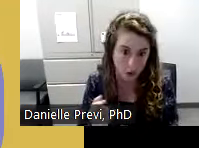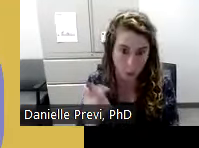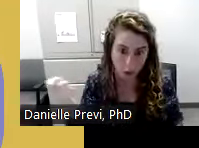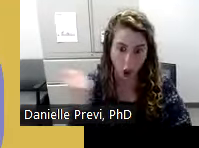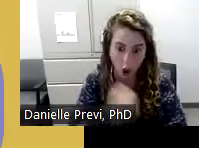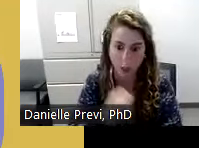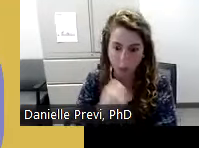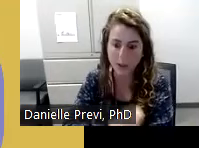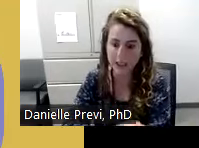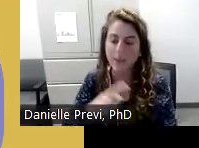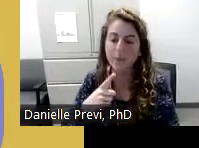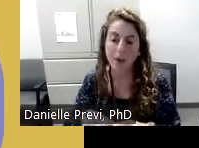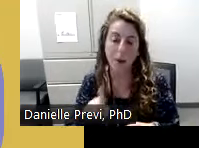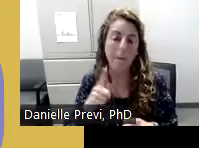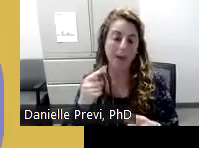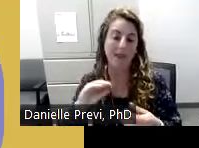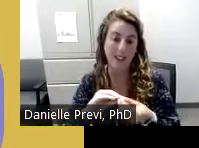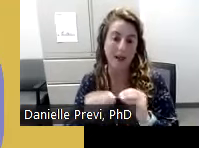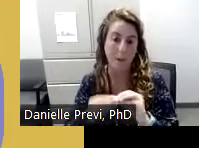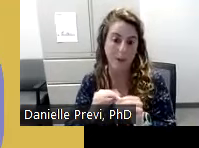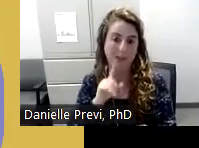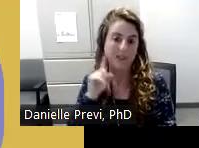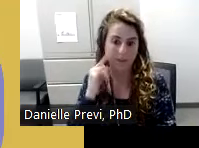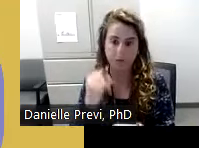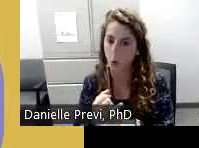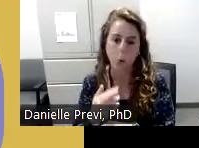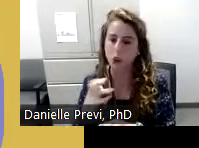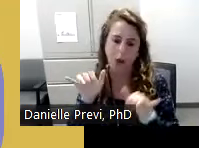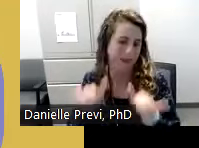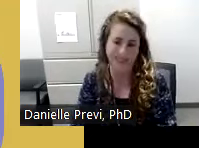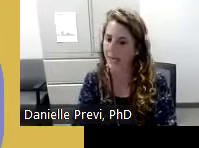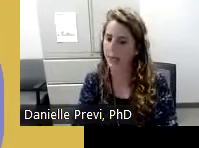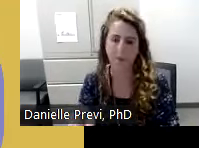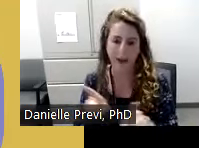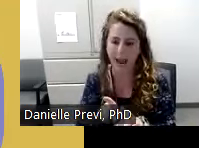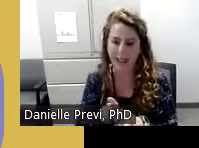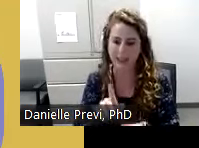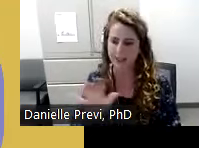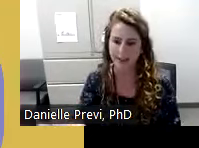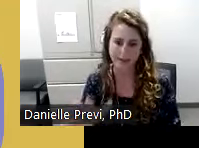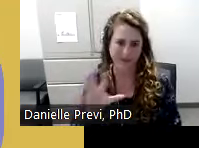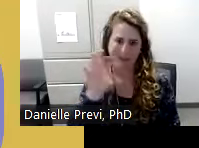heard some things out in the ether that deaf schools are closing throughout the United States.